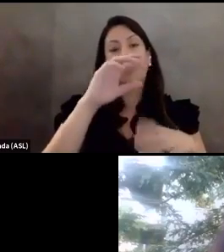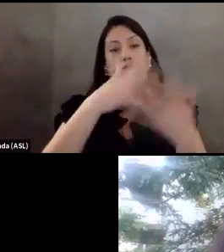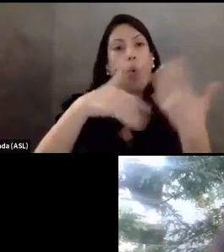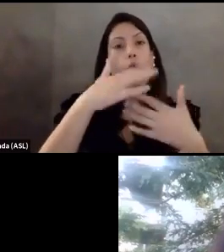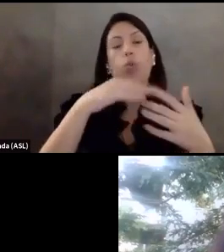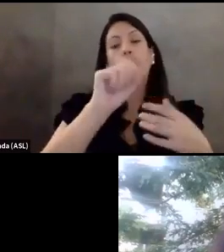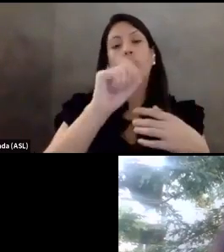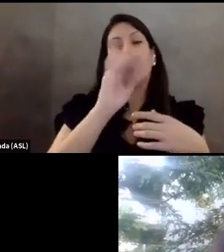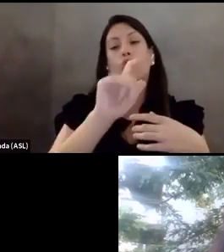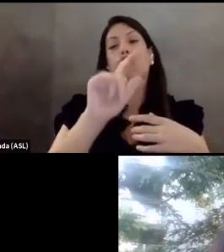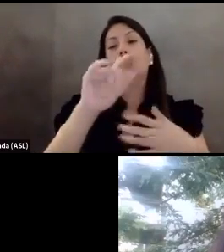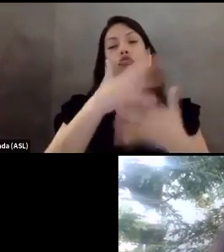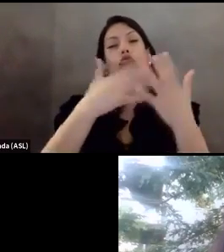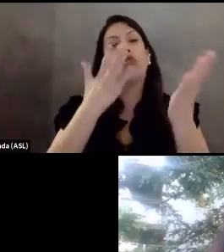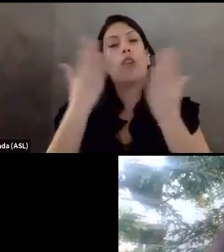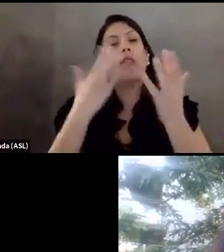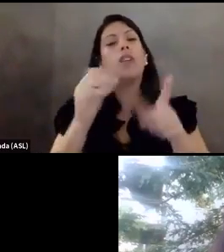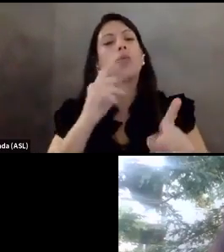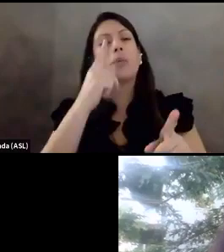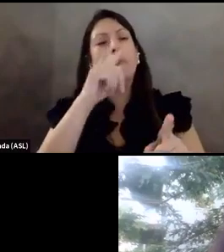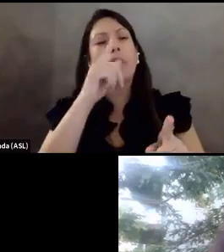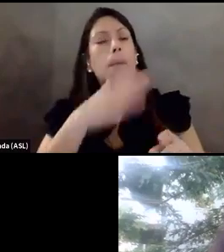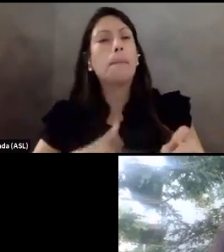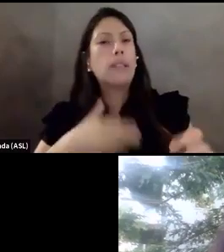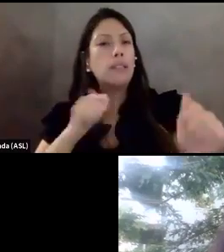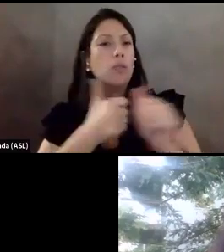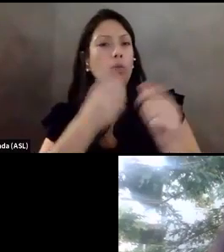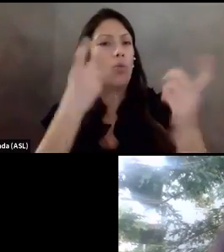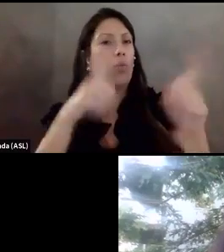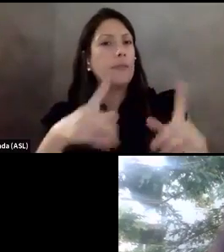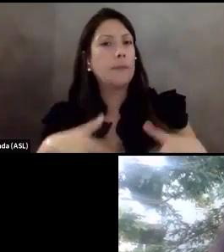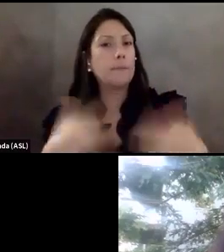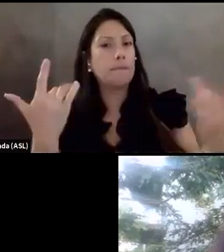on on what's happening there at that assisted living facility.